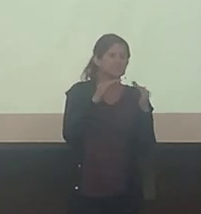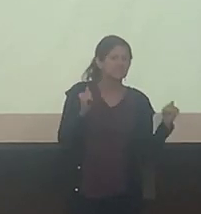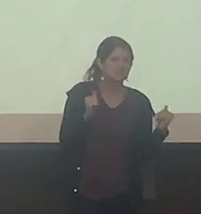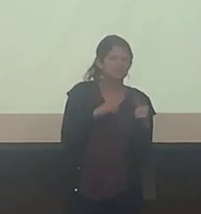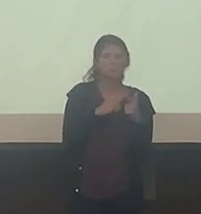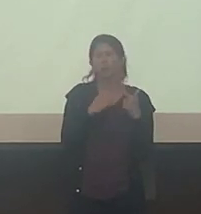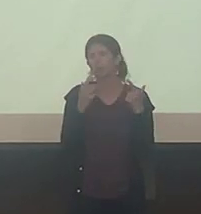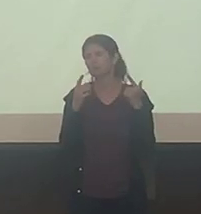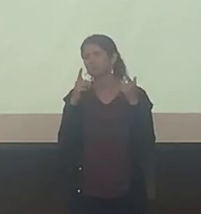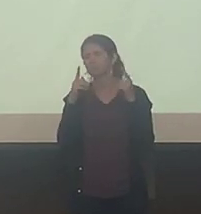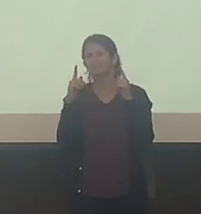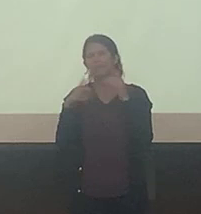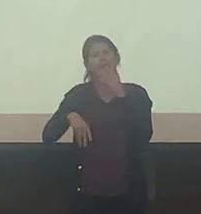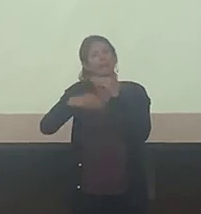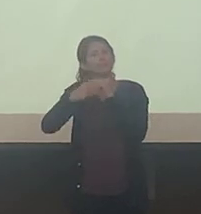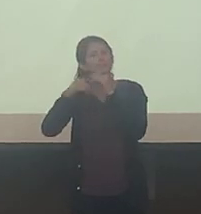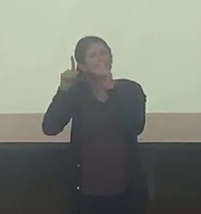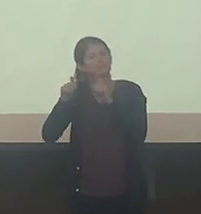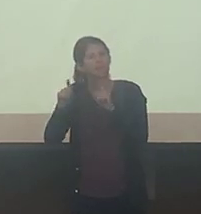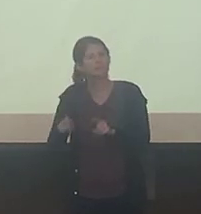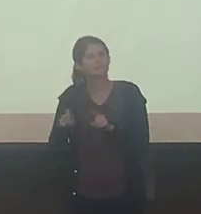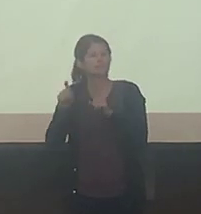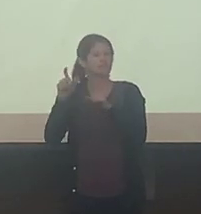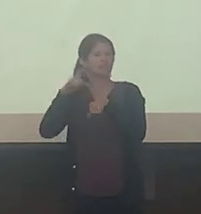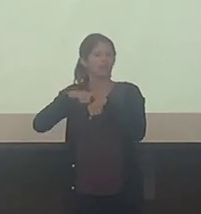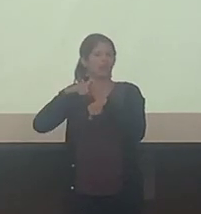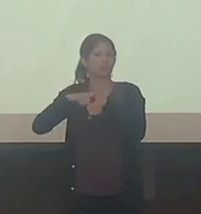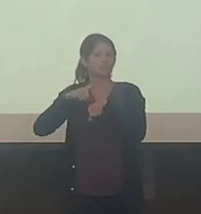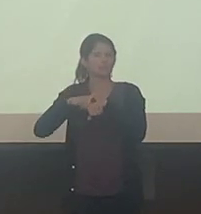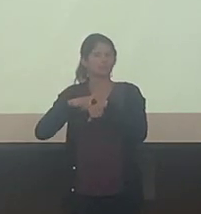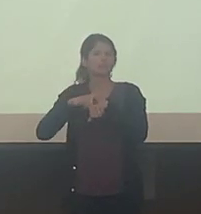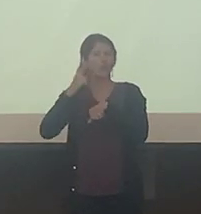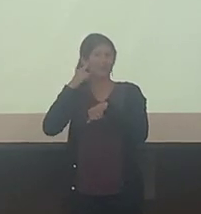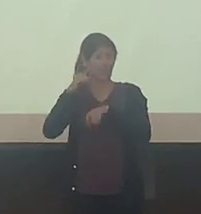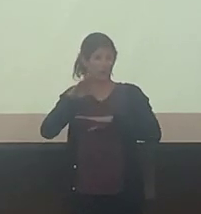so just know that if they don't meet that second problem they still have civil rights that need to